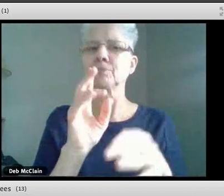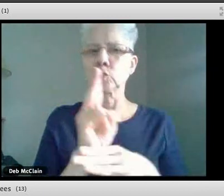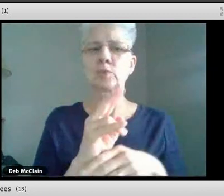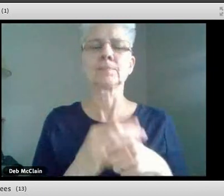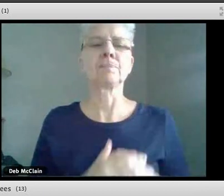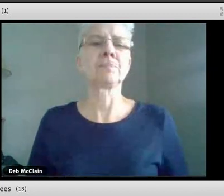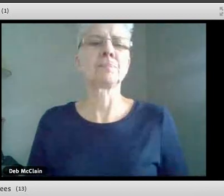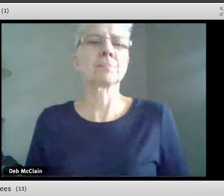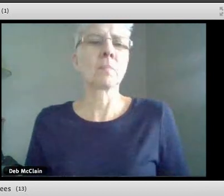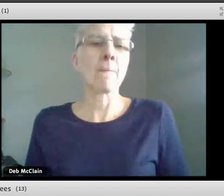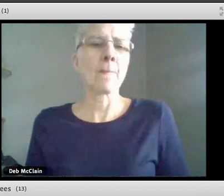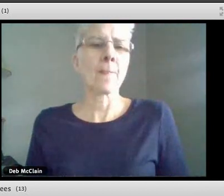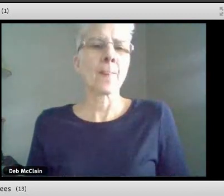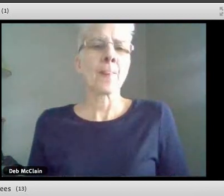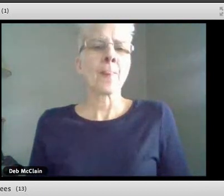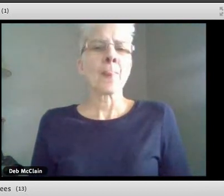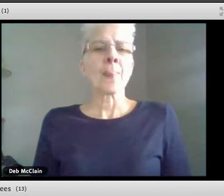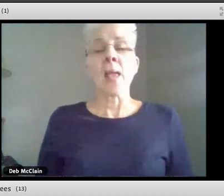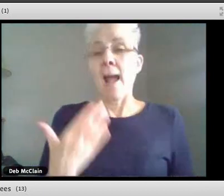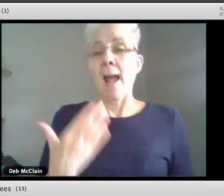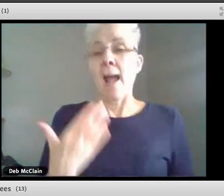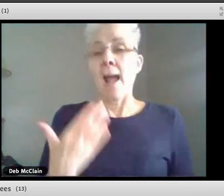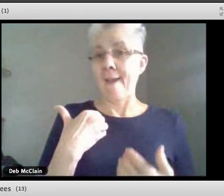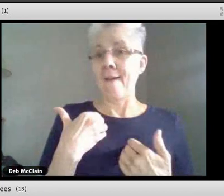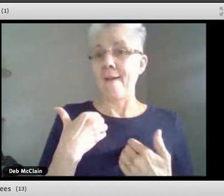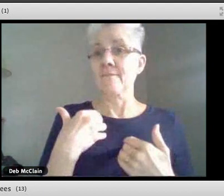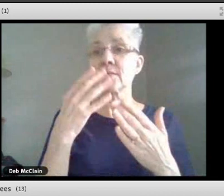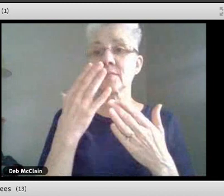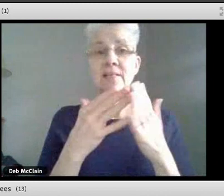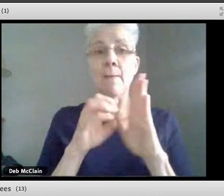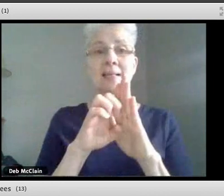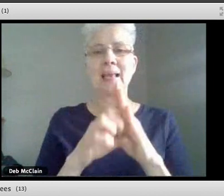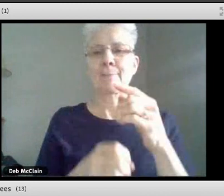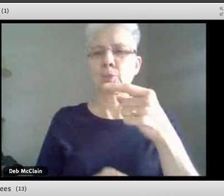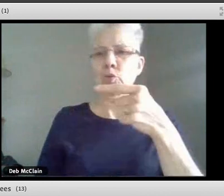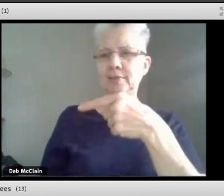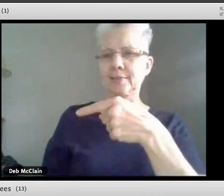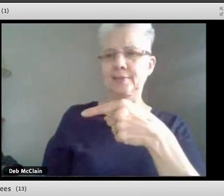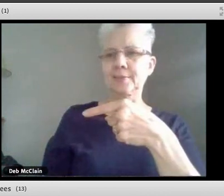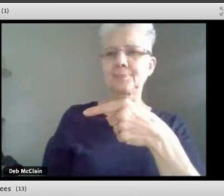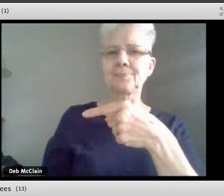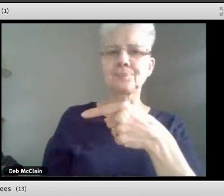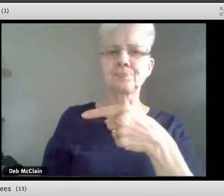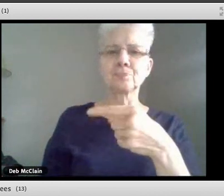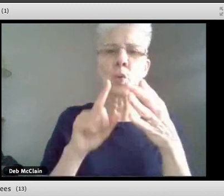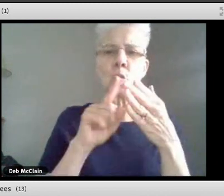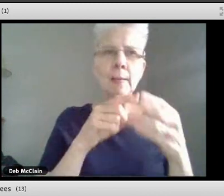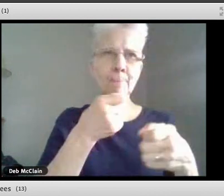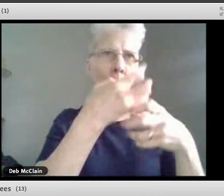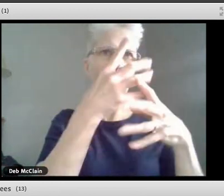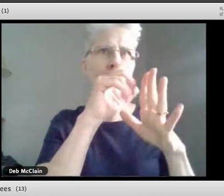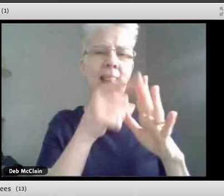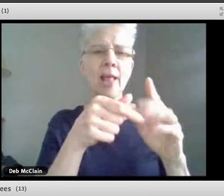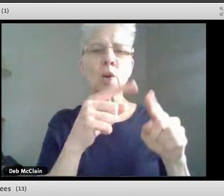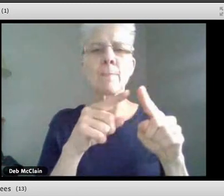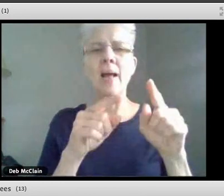So I've got some examples, and, of course, these are kind of extreme, and you can check on them later, but this first one, the...